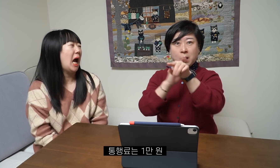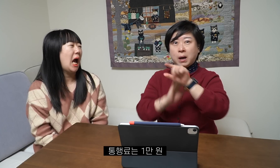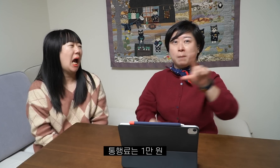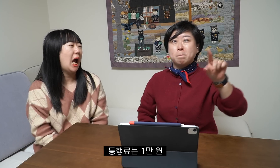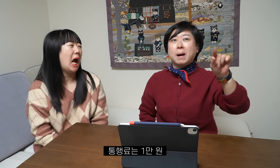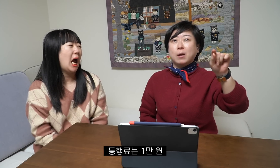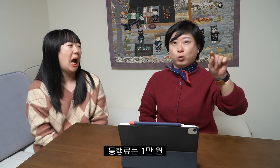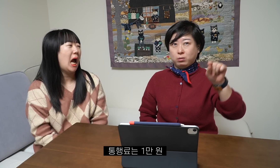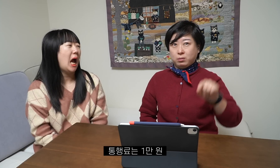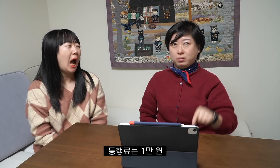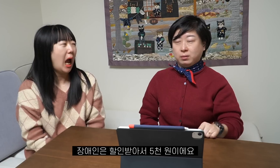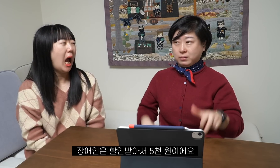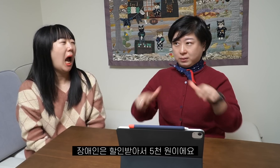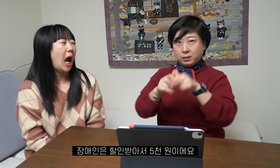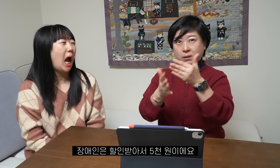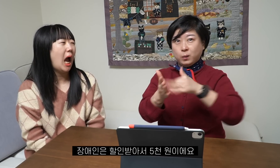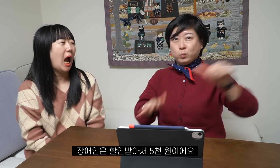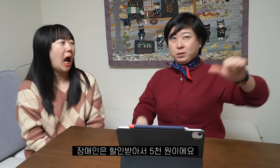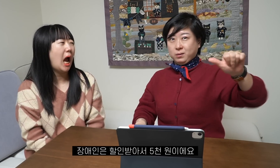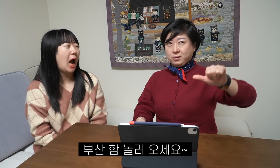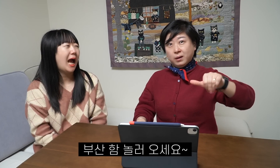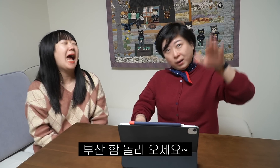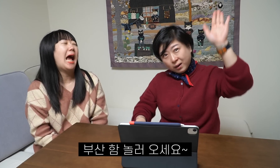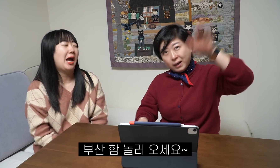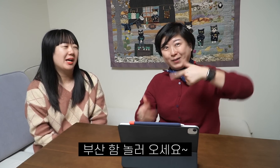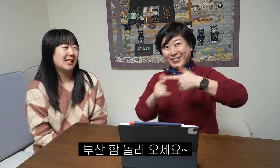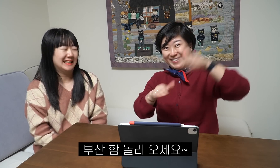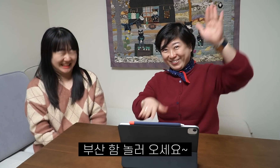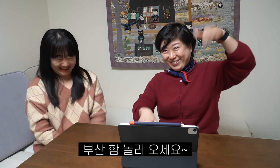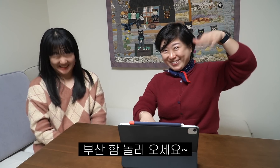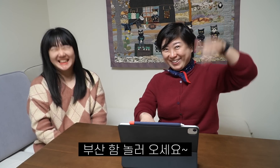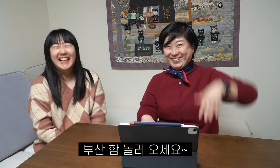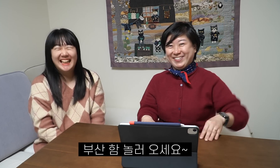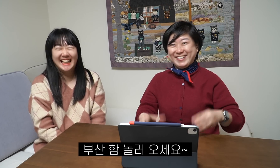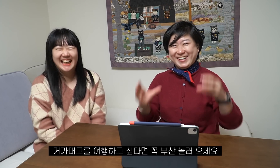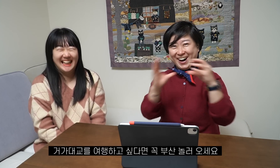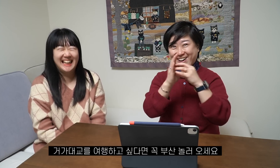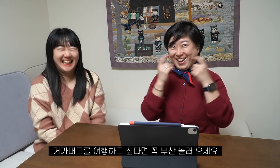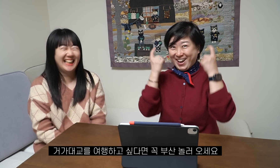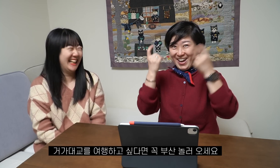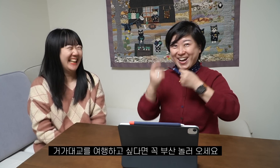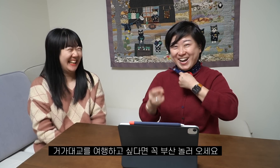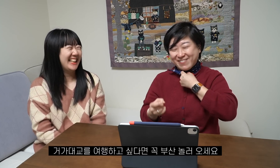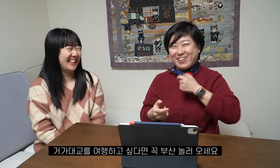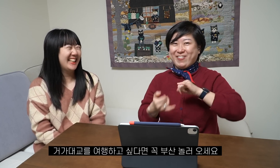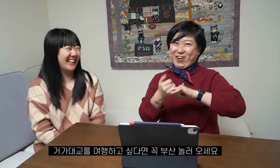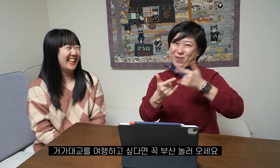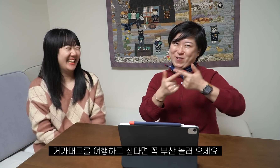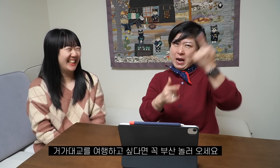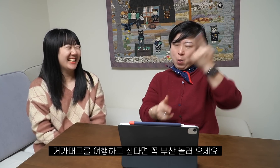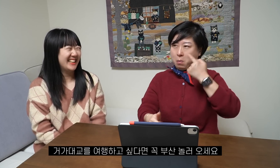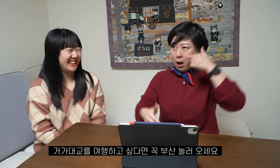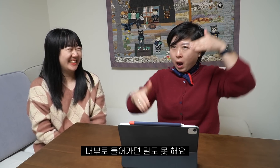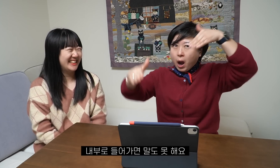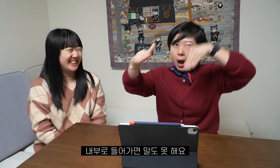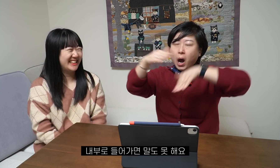Admission is 10,000 won, and the disabled is 5,000 won with a discount. Come to Busan to play~ If you want to travel to Geoga Bridge, please come to Busan.